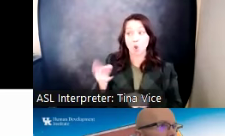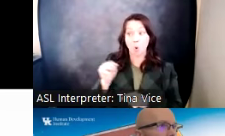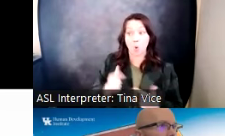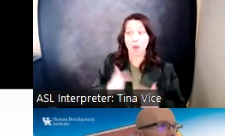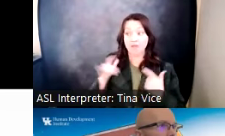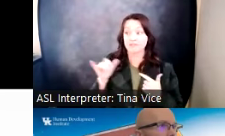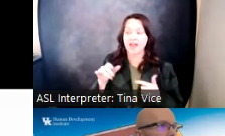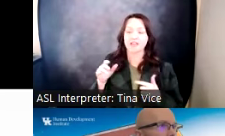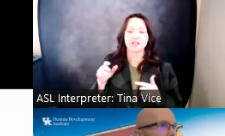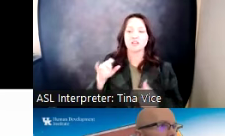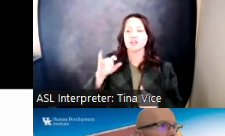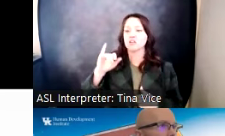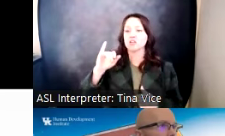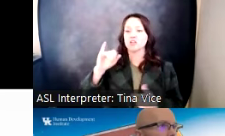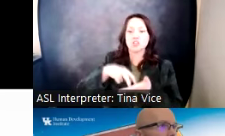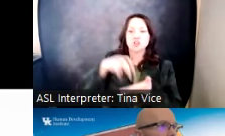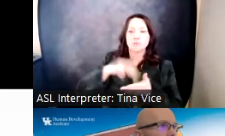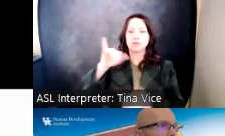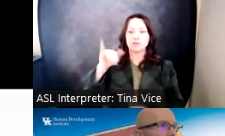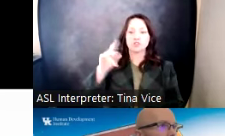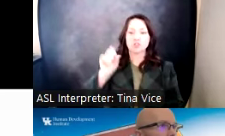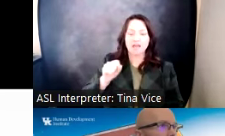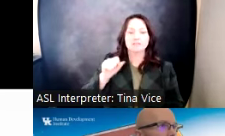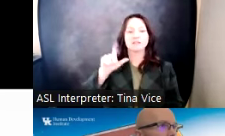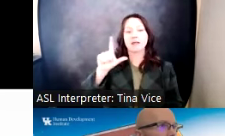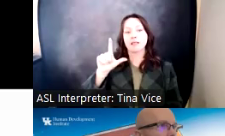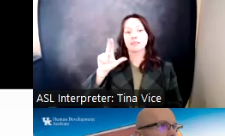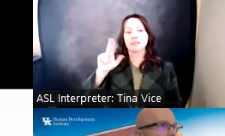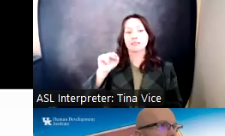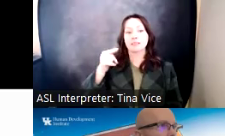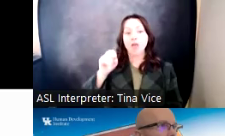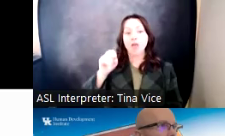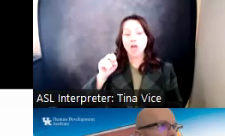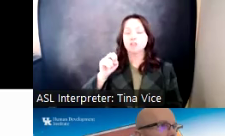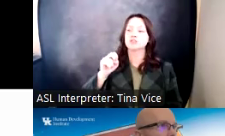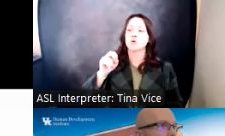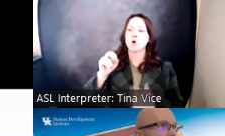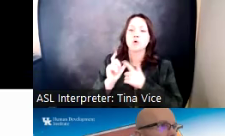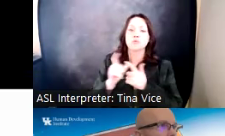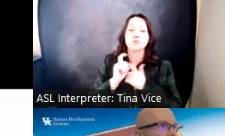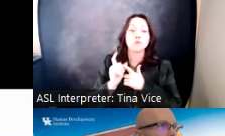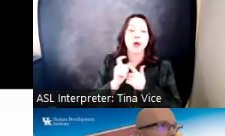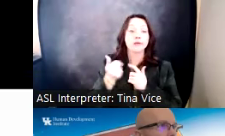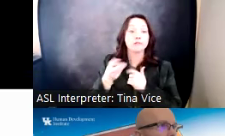lunges, um just going for a few laps around the track. Um and then we also